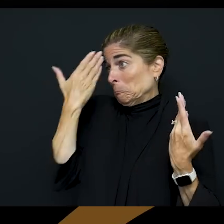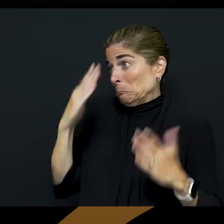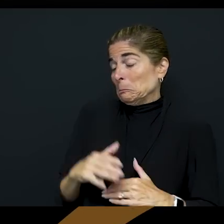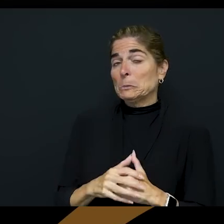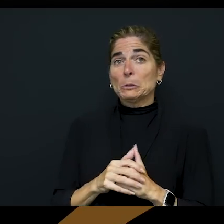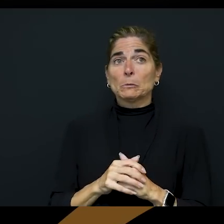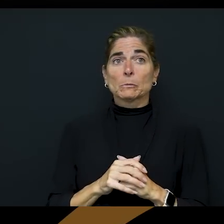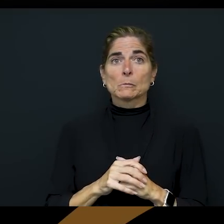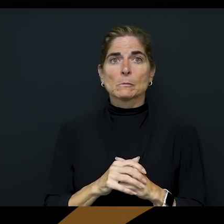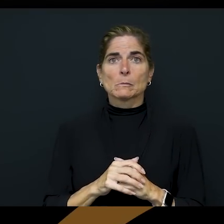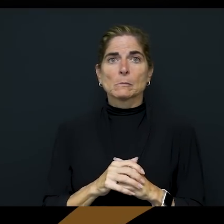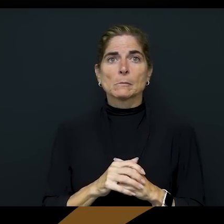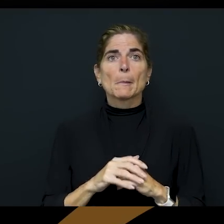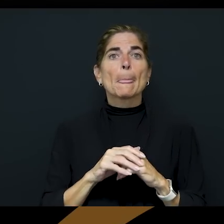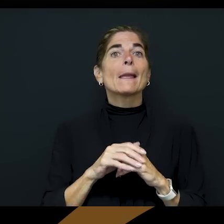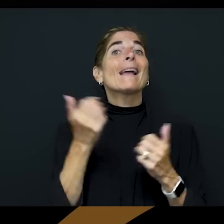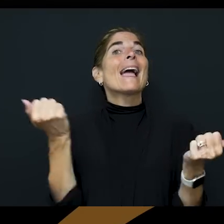I don't know either.